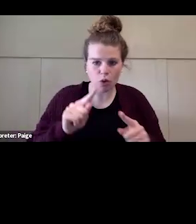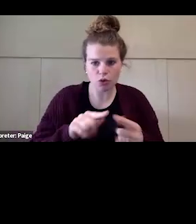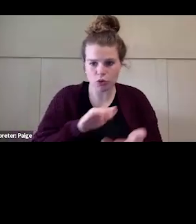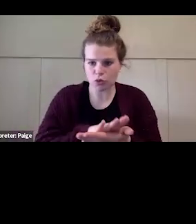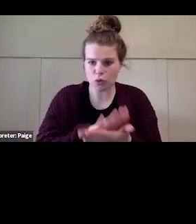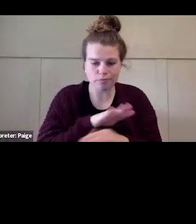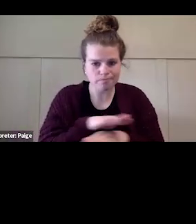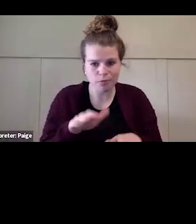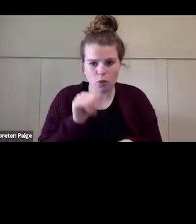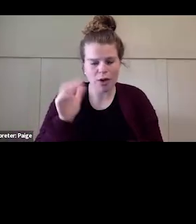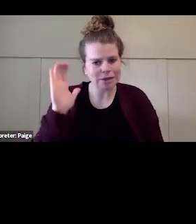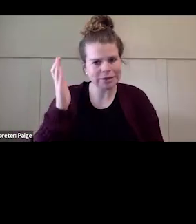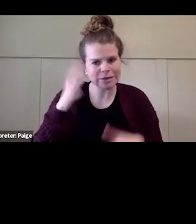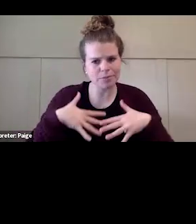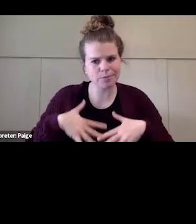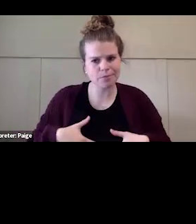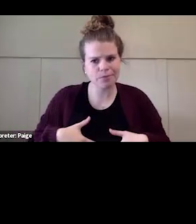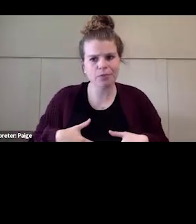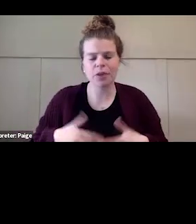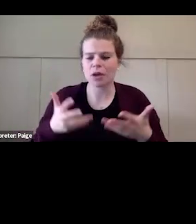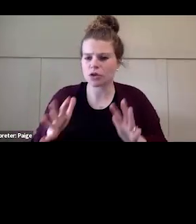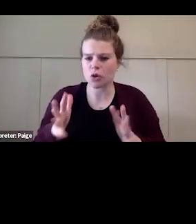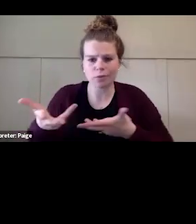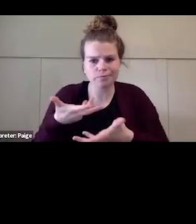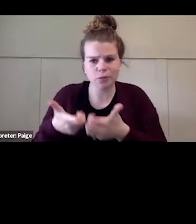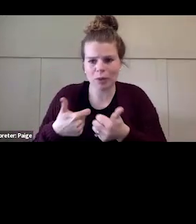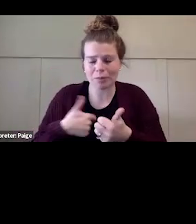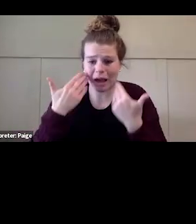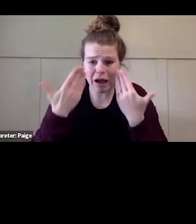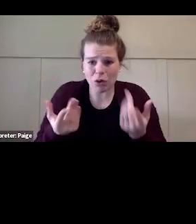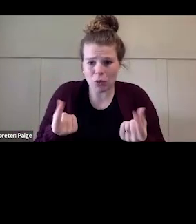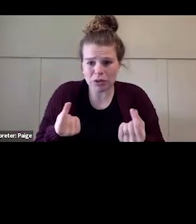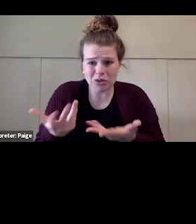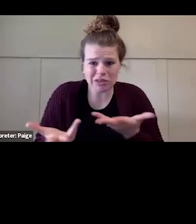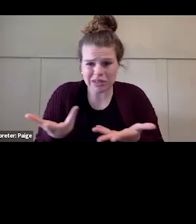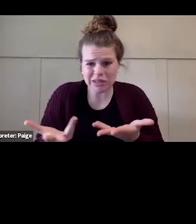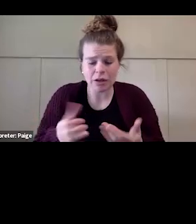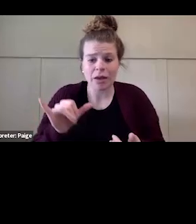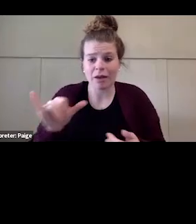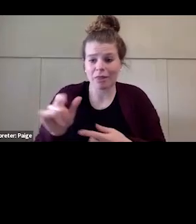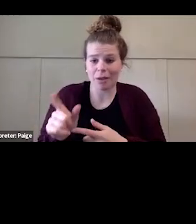they seem like they're depressed, they're not willing to talk to me, I don't know what to do. In that moment,